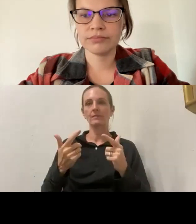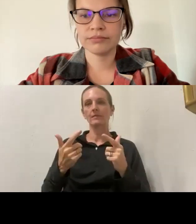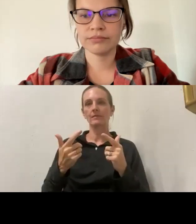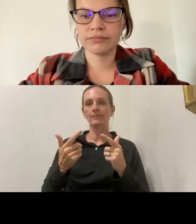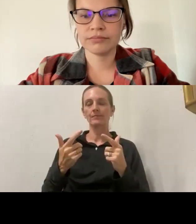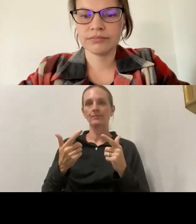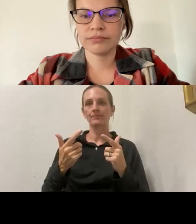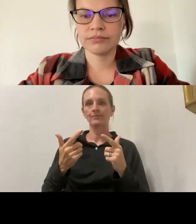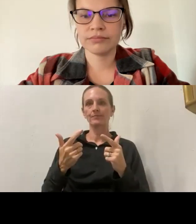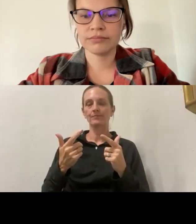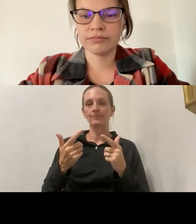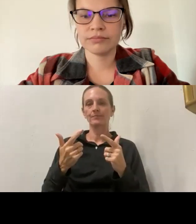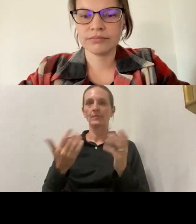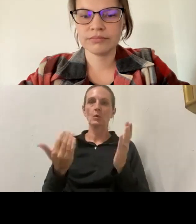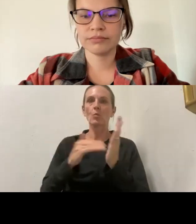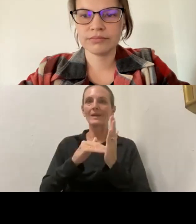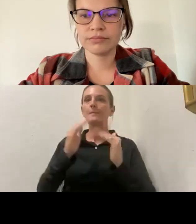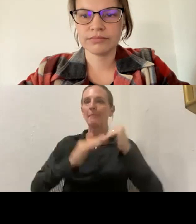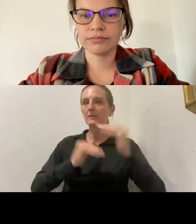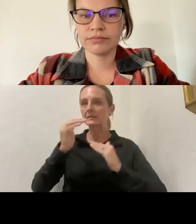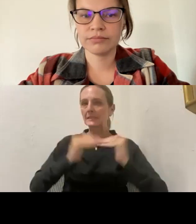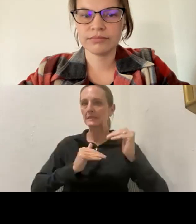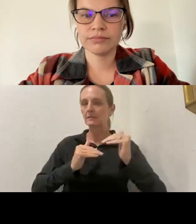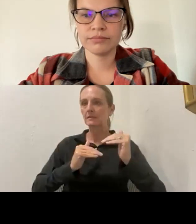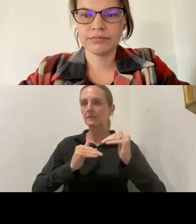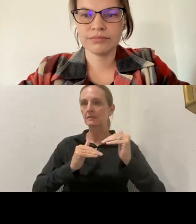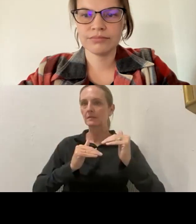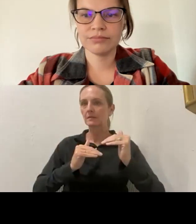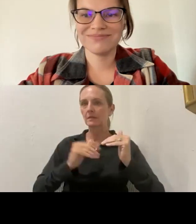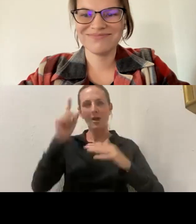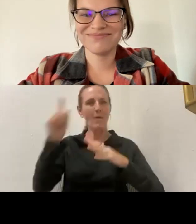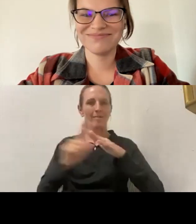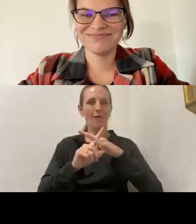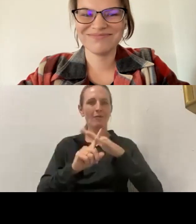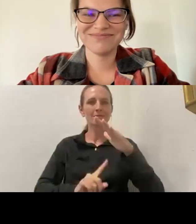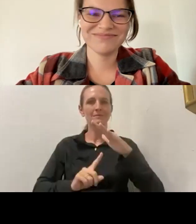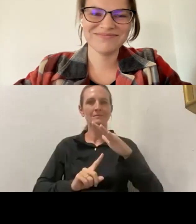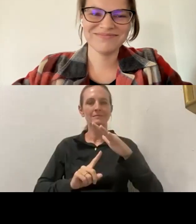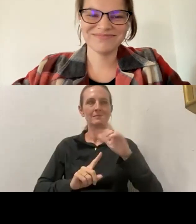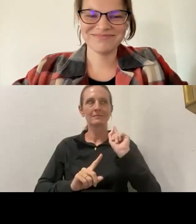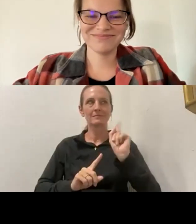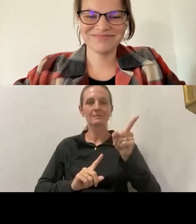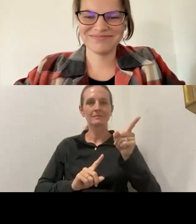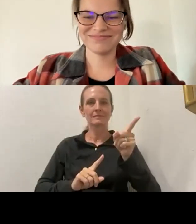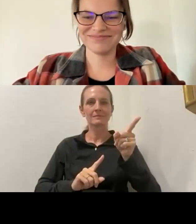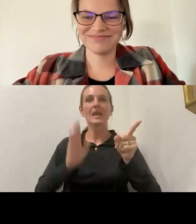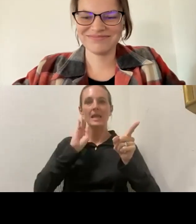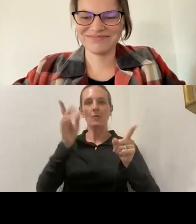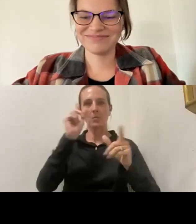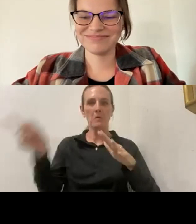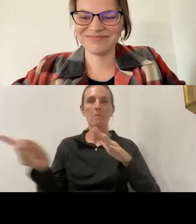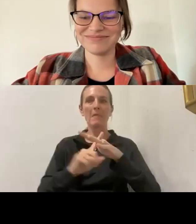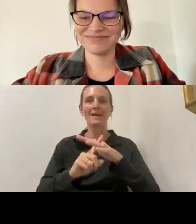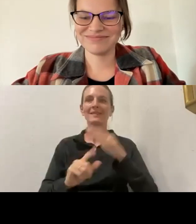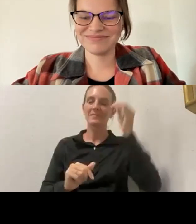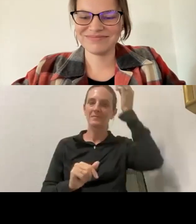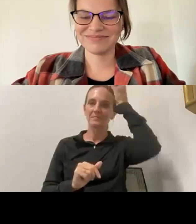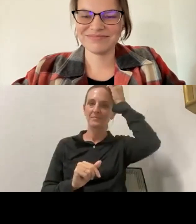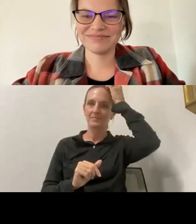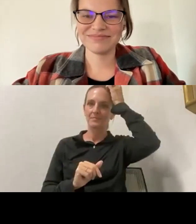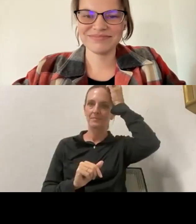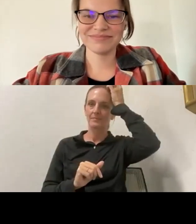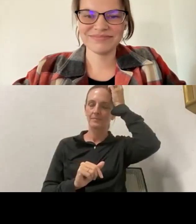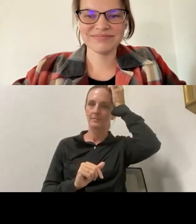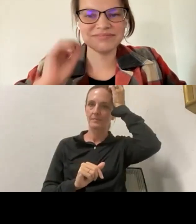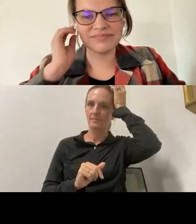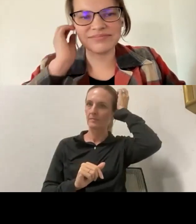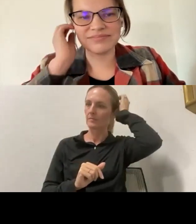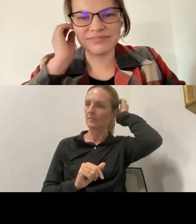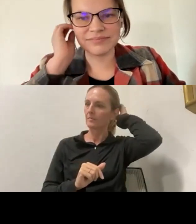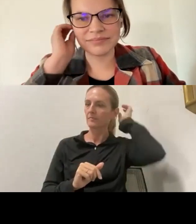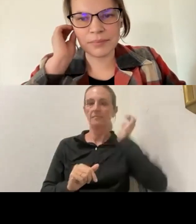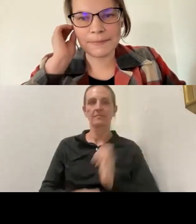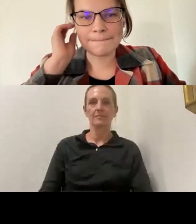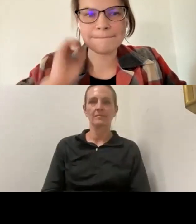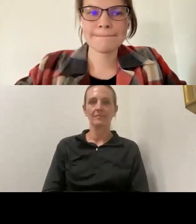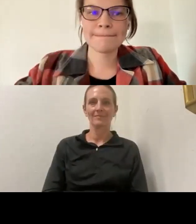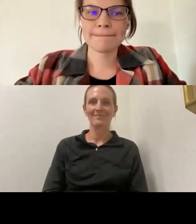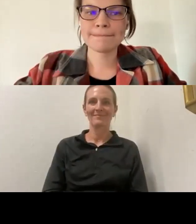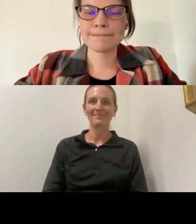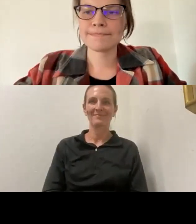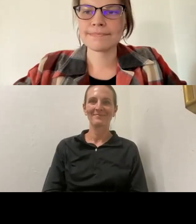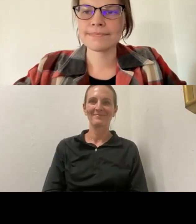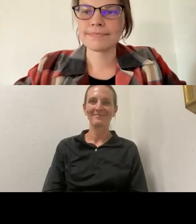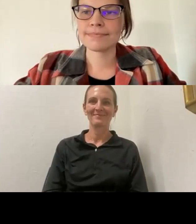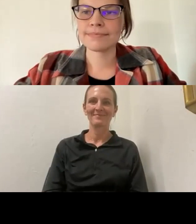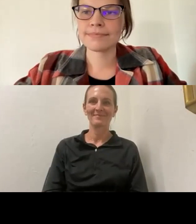I lost my train of thought there for a second, it will come back...